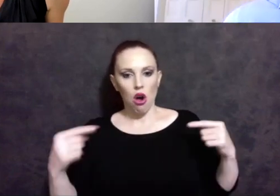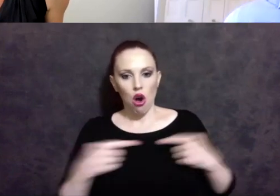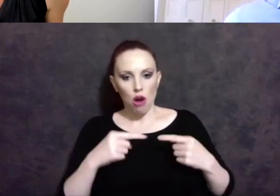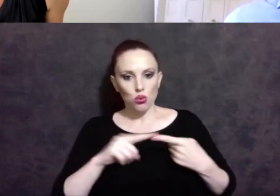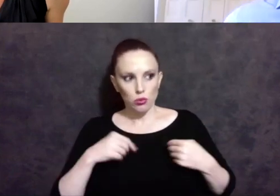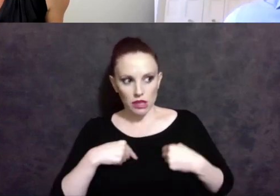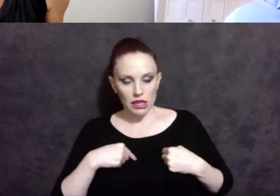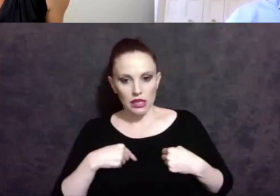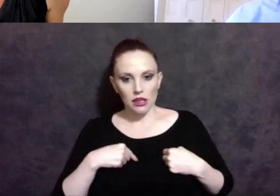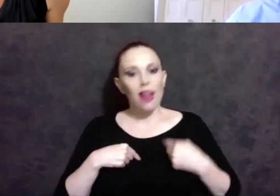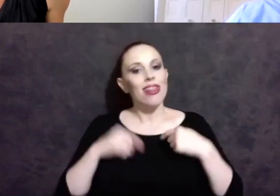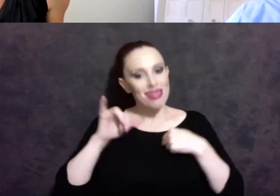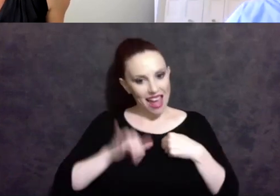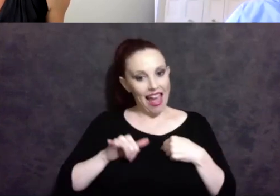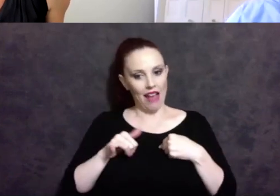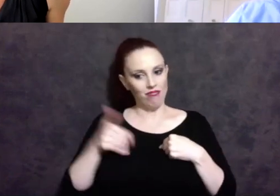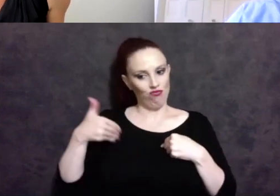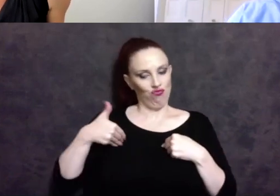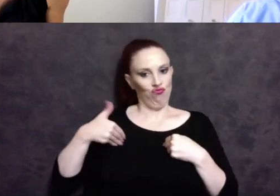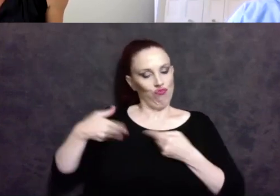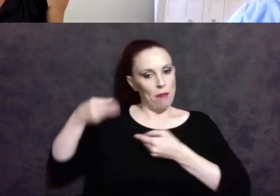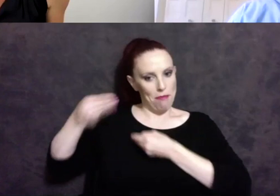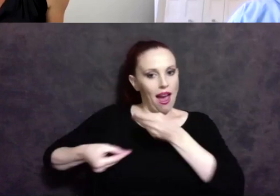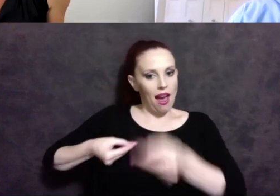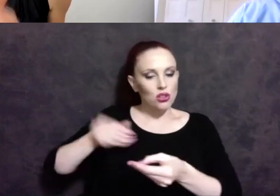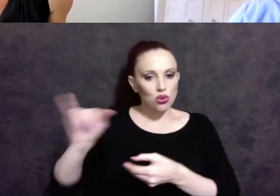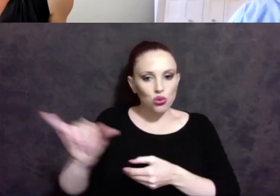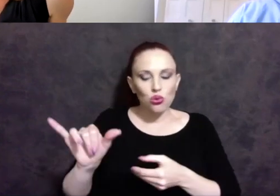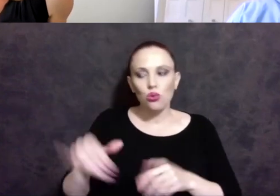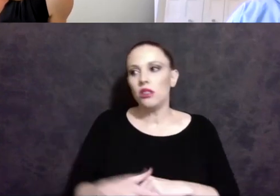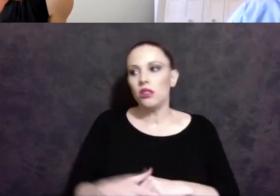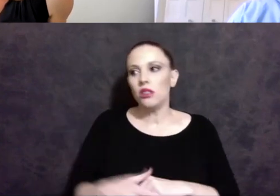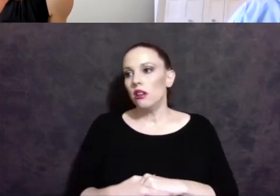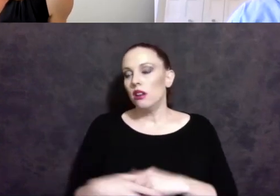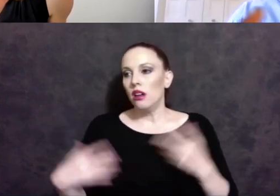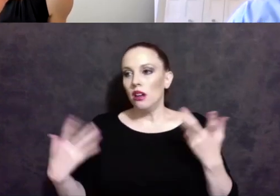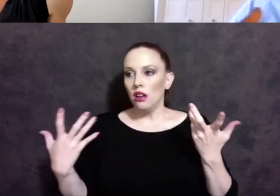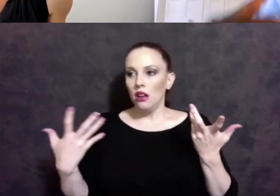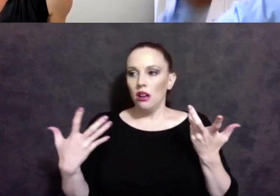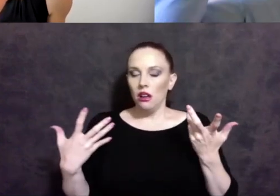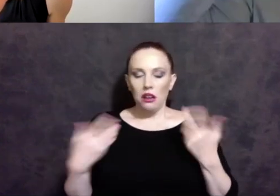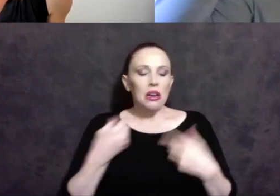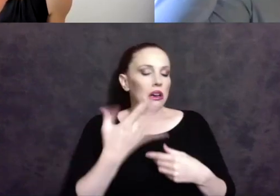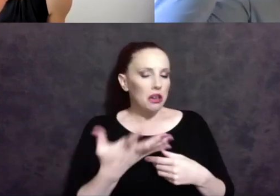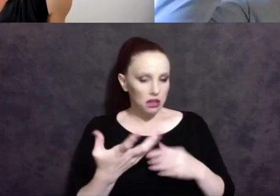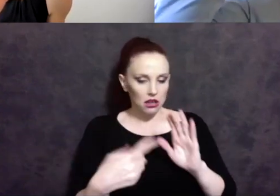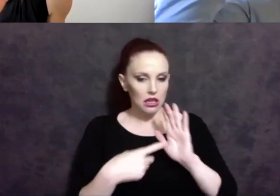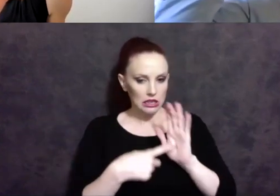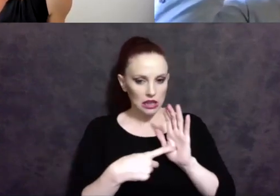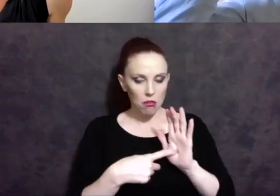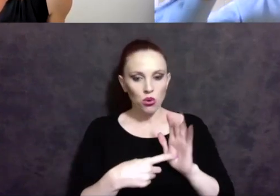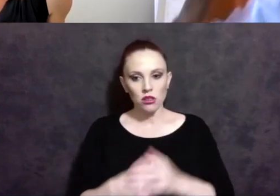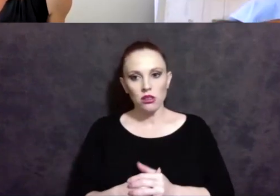generation to generation. So let me give you a couple of examples of that, you know, from